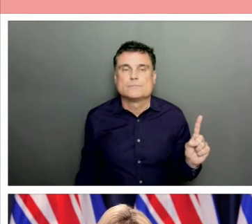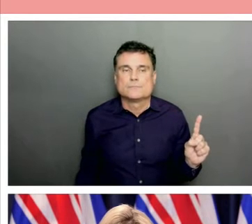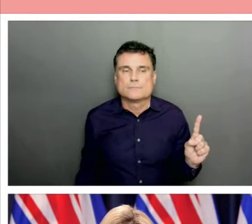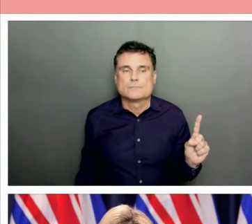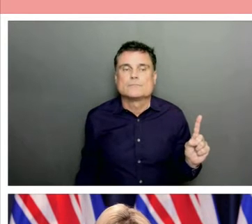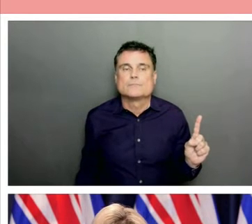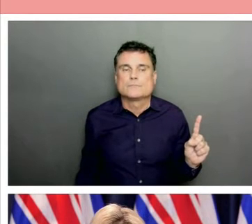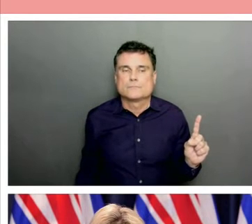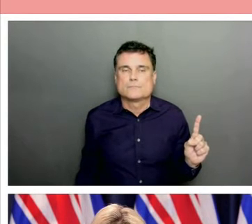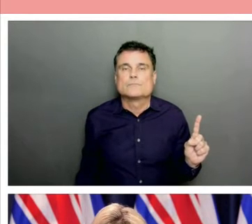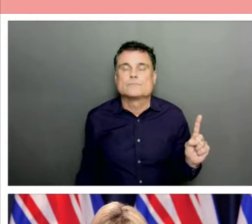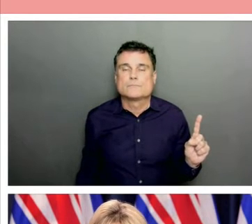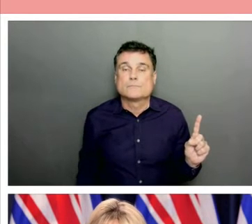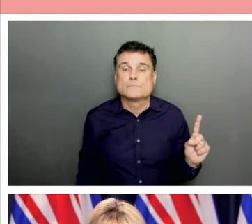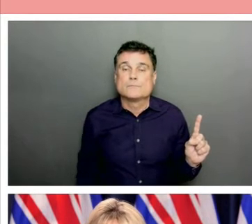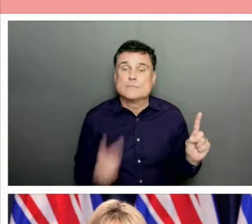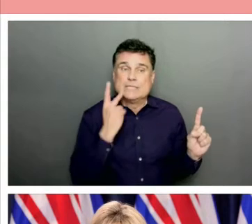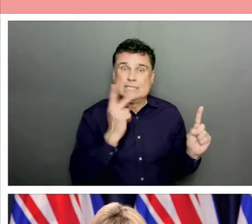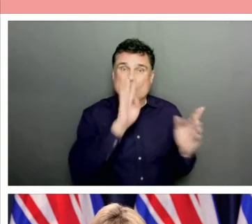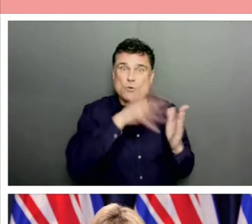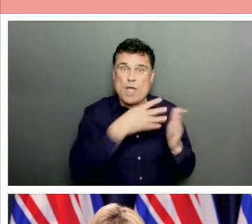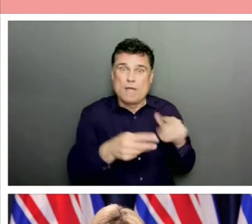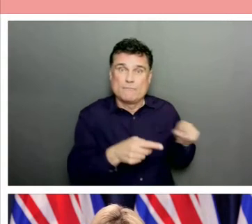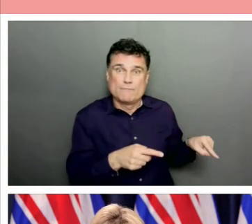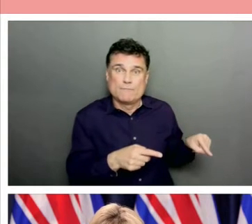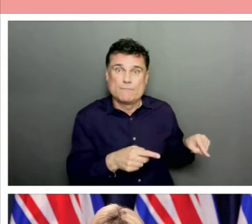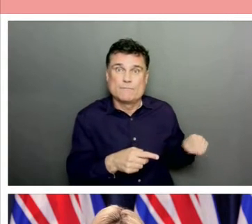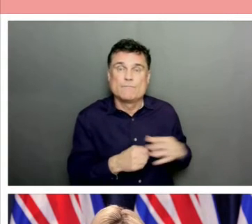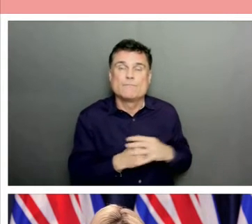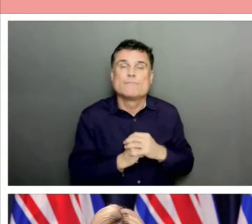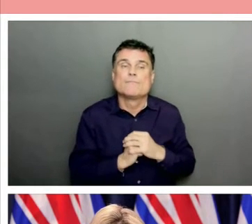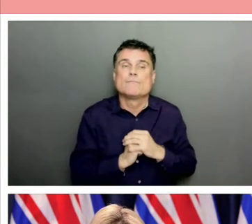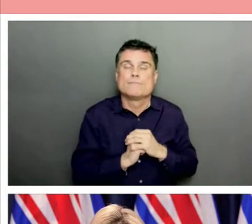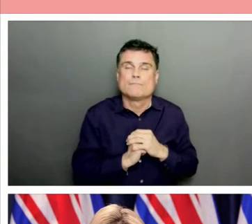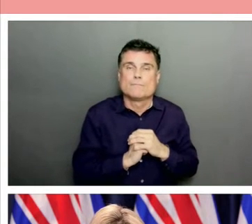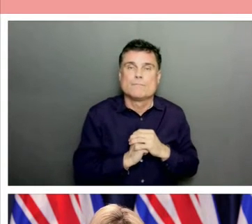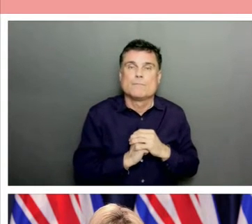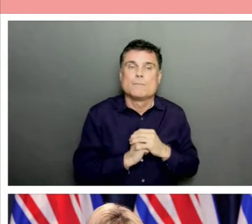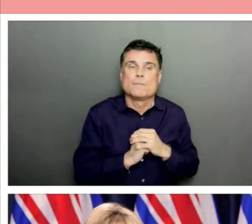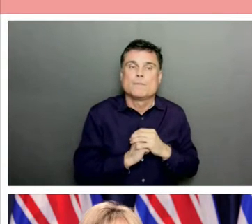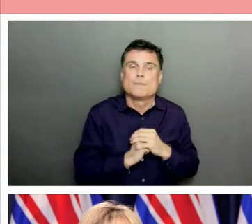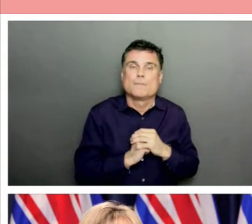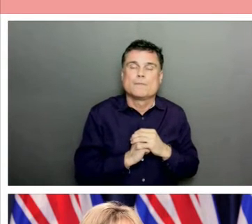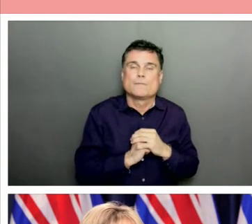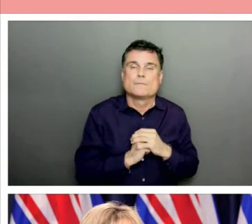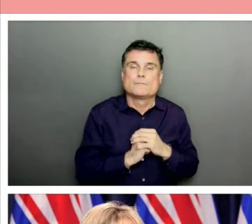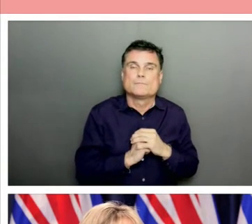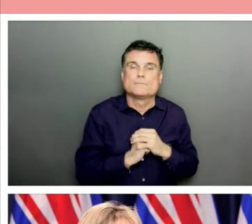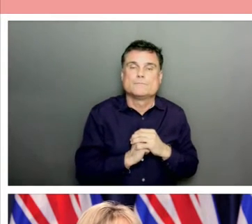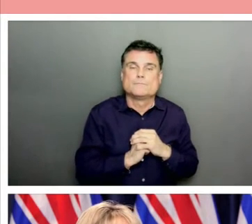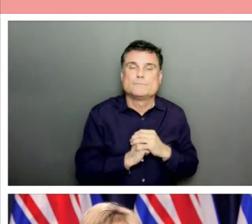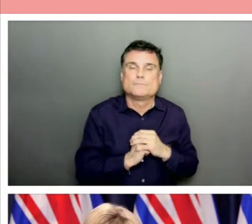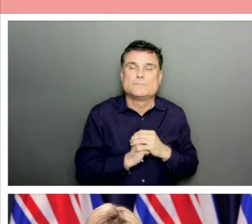exposure events that have occurred in 384 schools. A third of these were in the